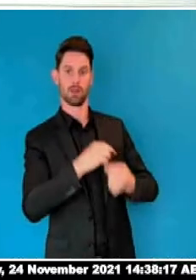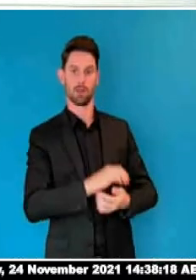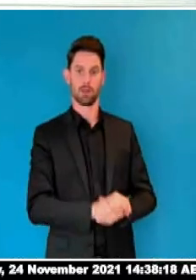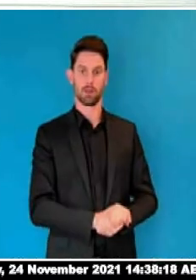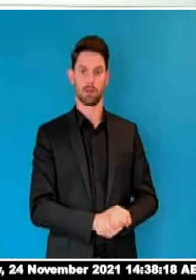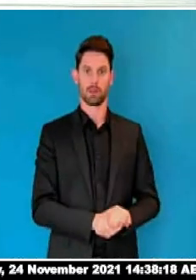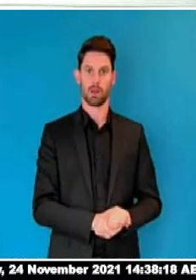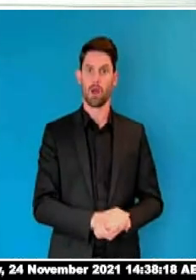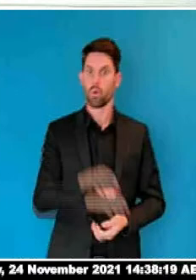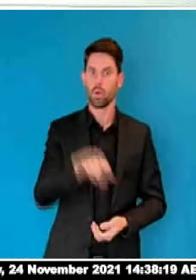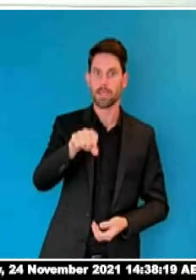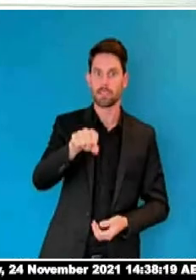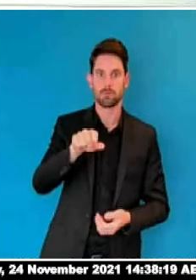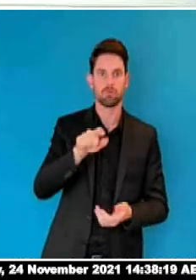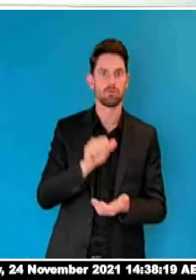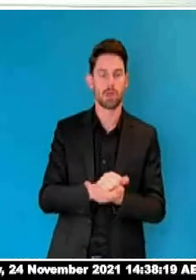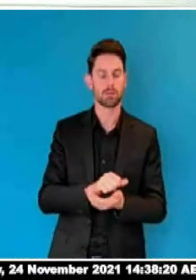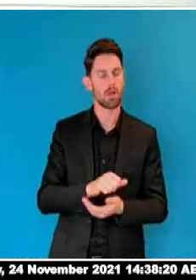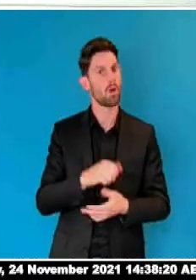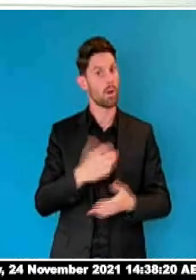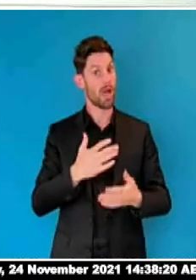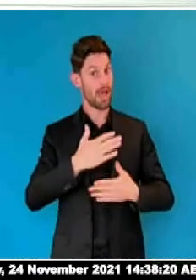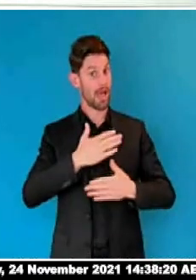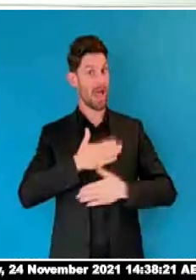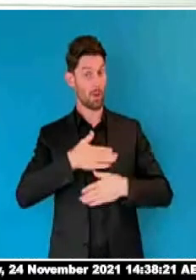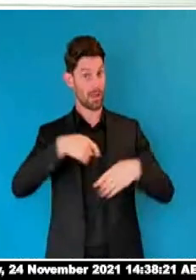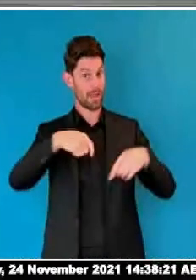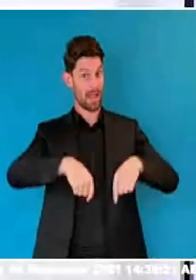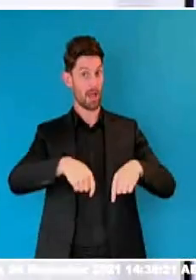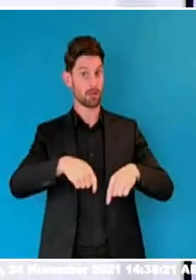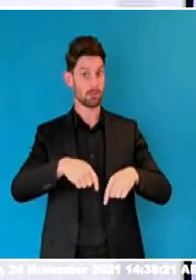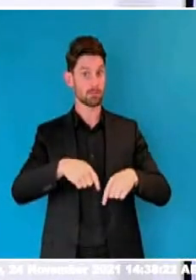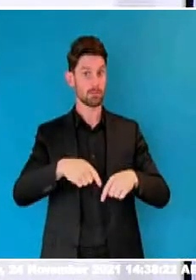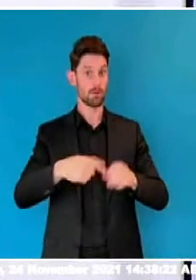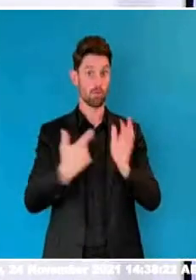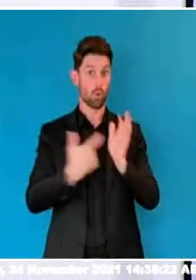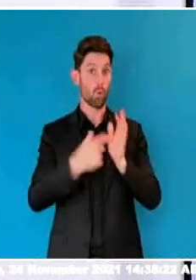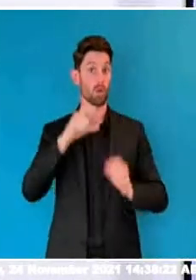Of course. MS EASTMAN: And the Royal Commission has heard today that for some